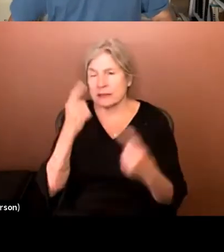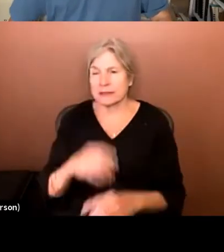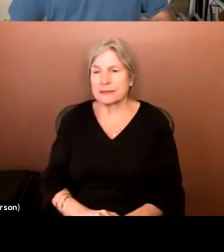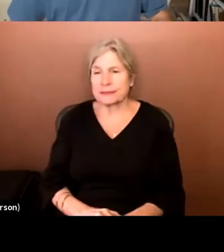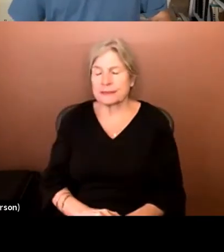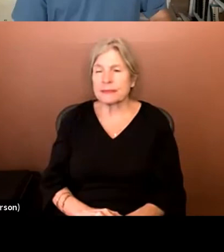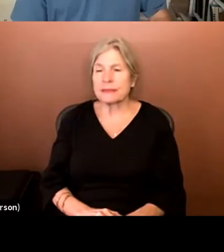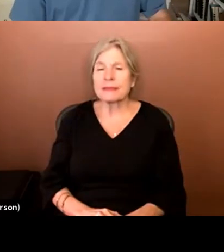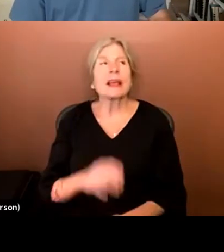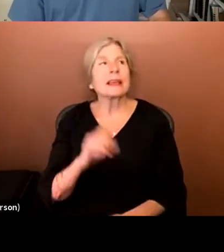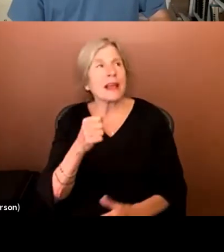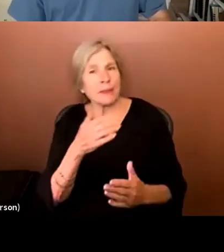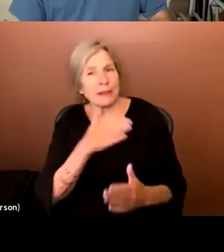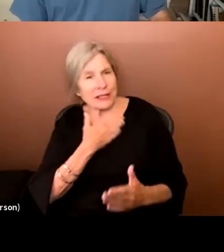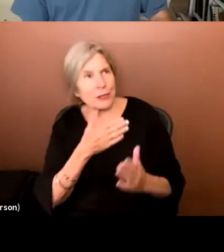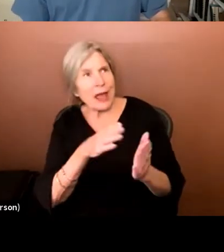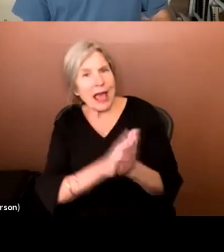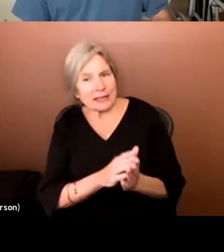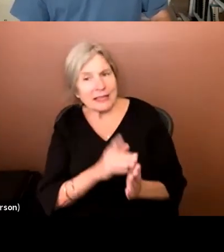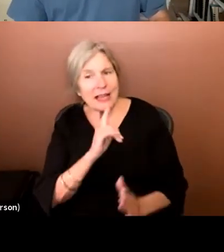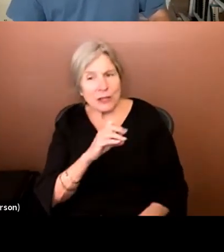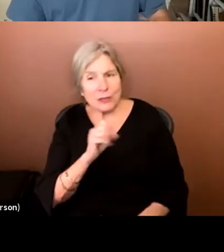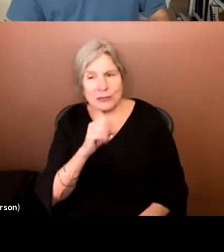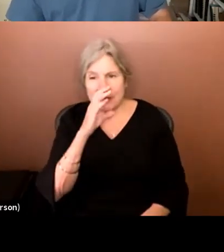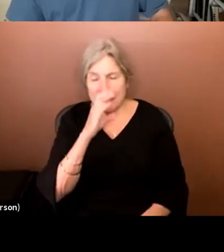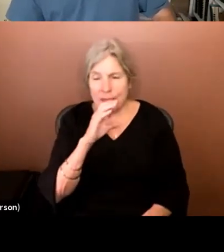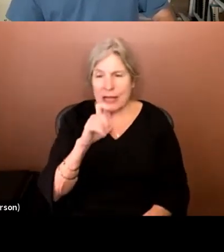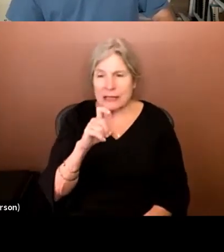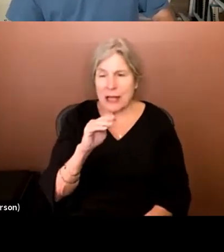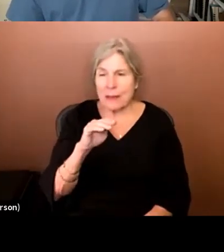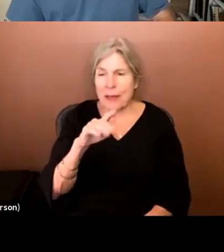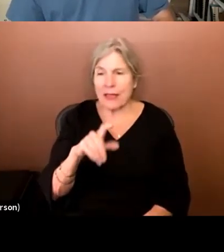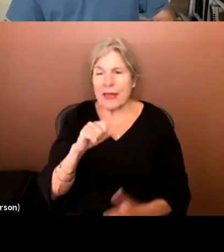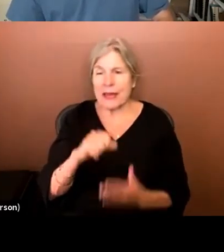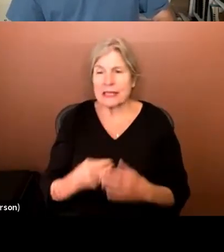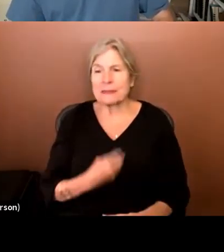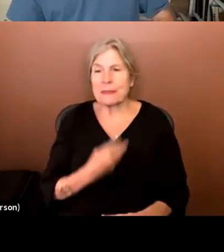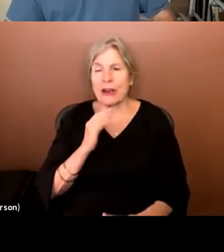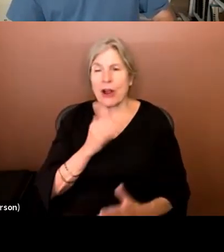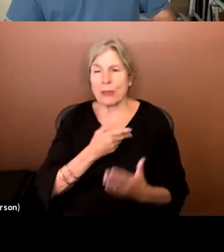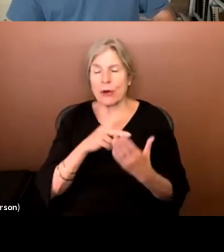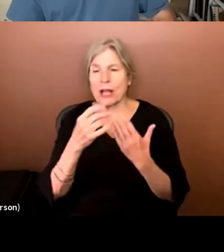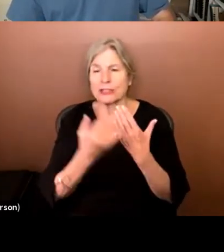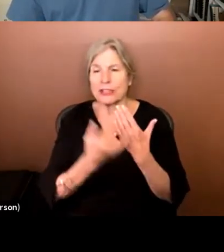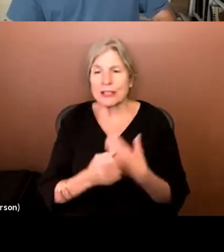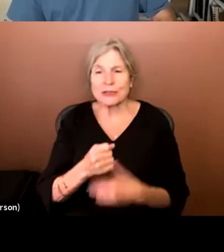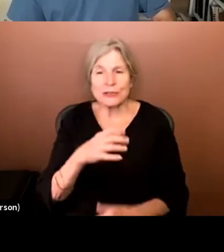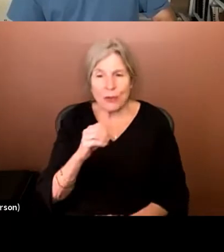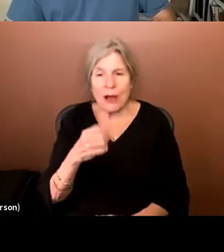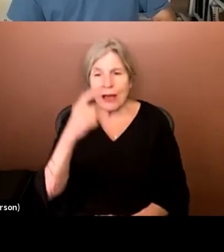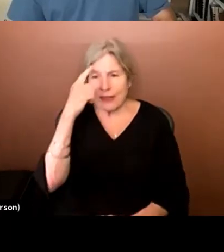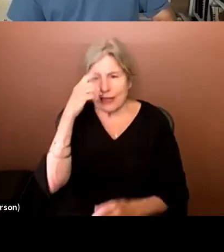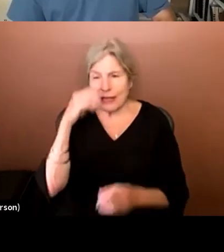glad you asked. It was a comics XML that inspired our project. I think in 2008 John